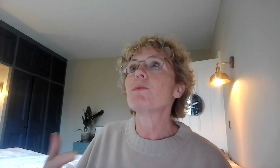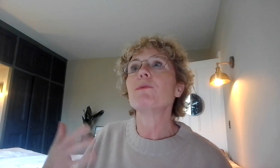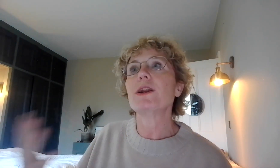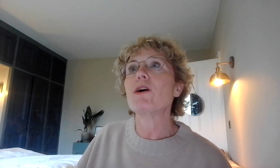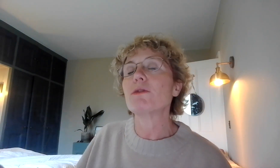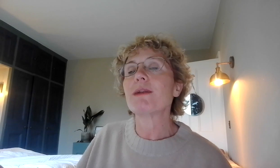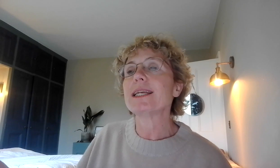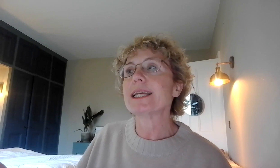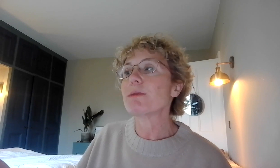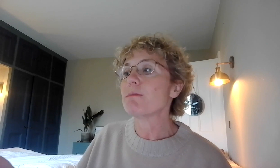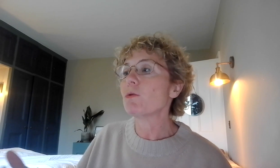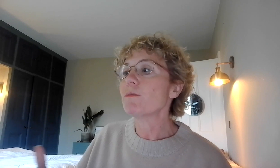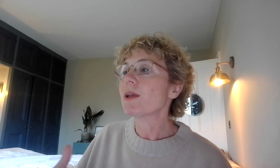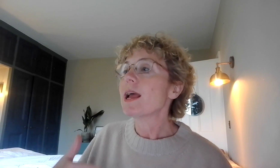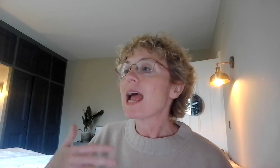So, we're not replacing people.